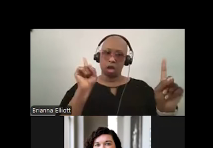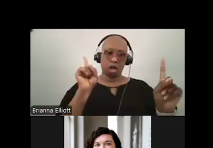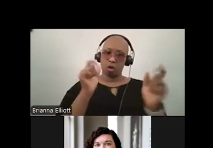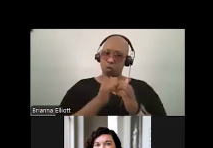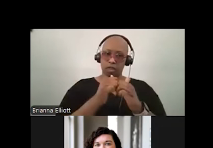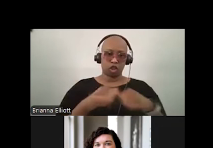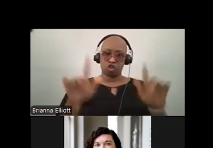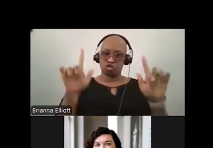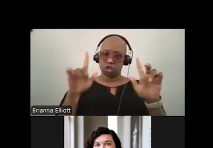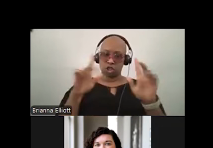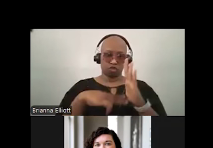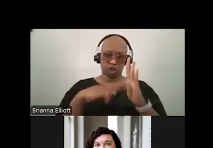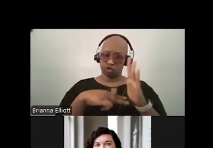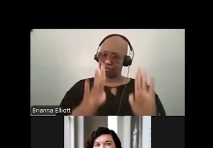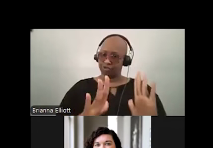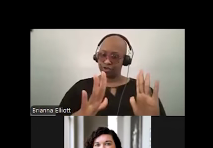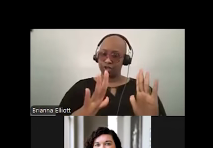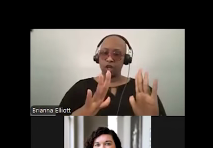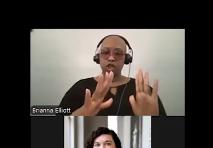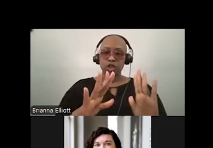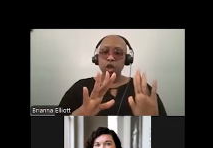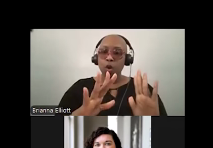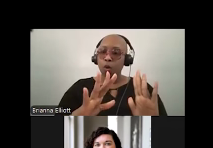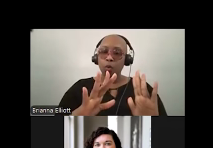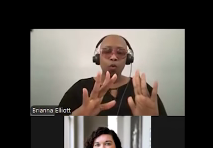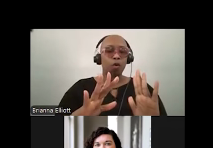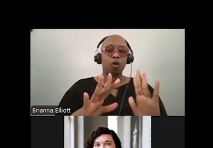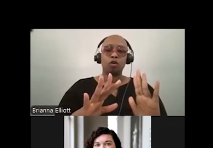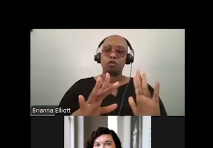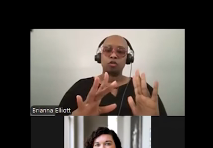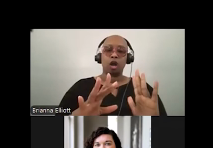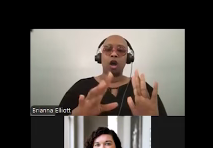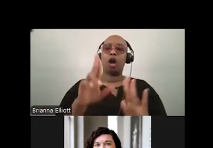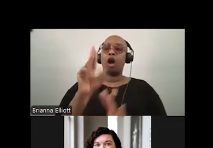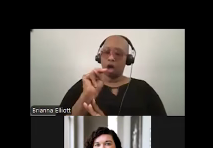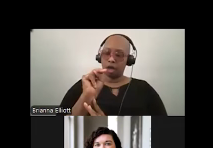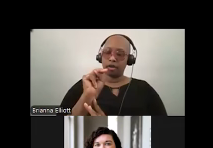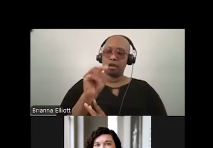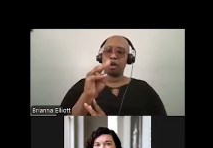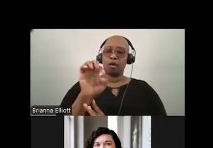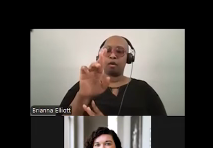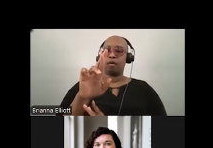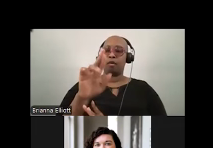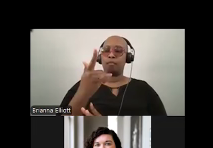unmerge your cells and be very careful about your use of merged cells. And so for these, what I'm